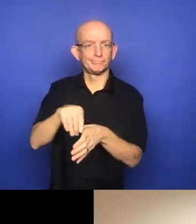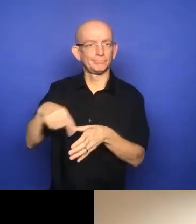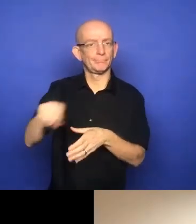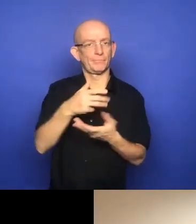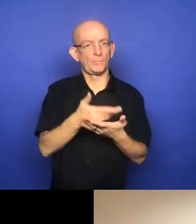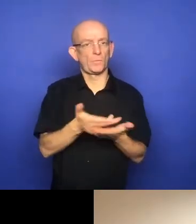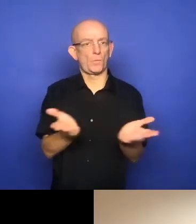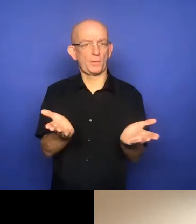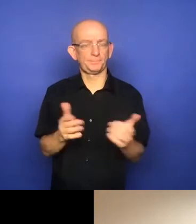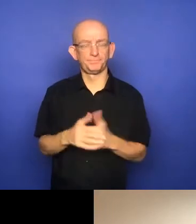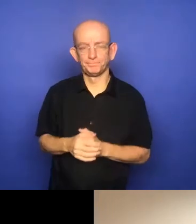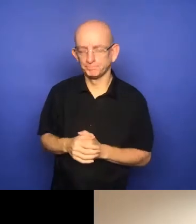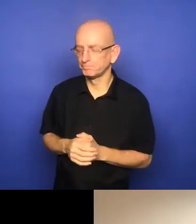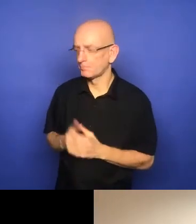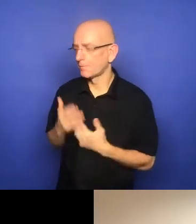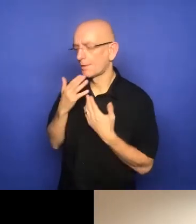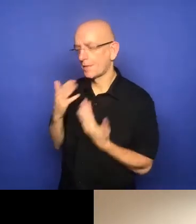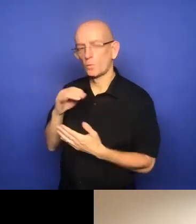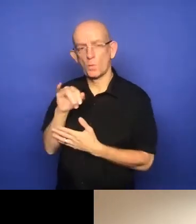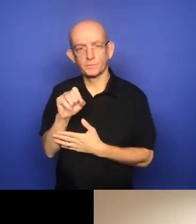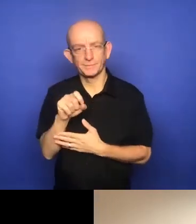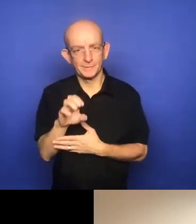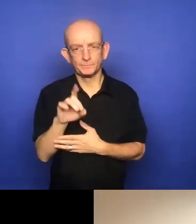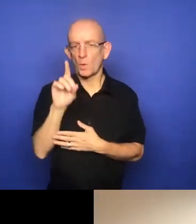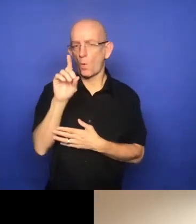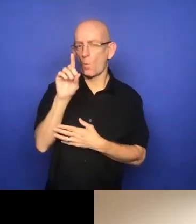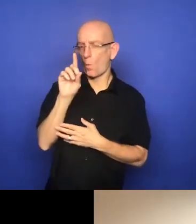. >> CHAIR: Thank you, José. Just one